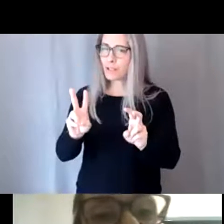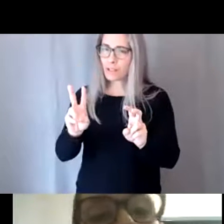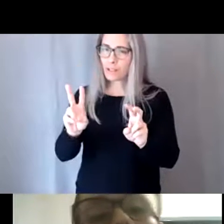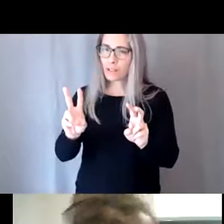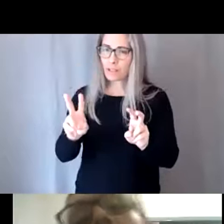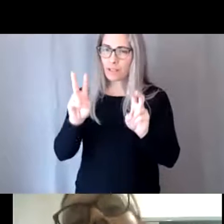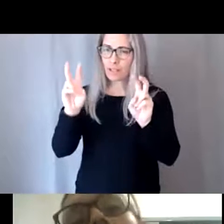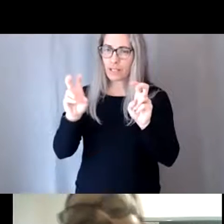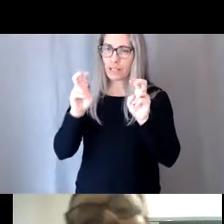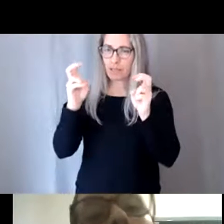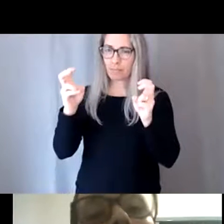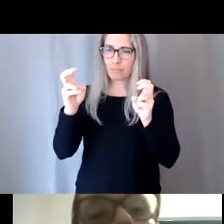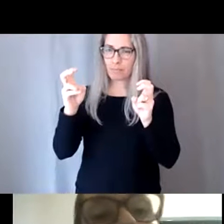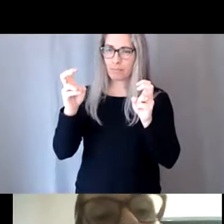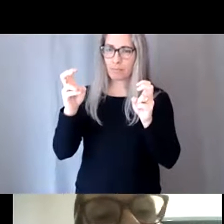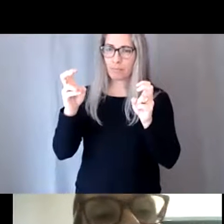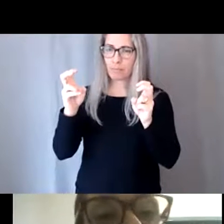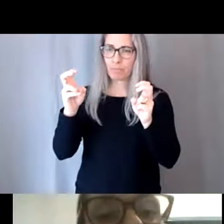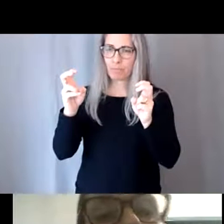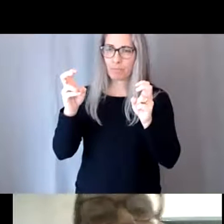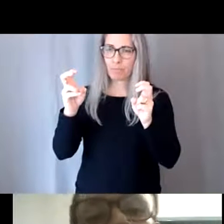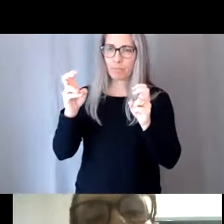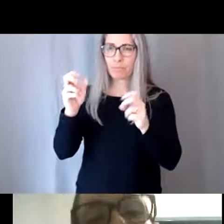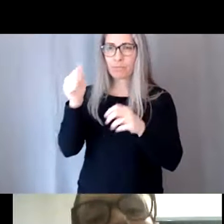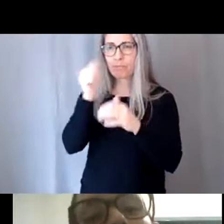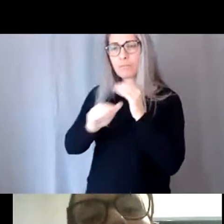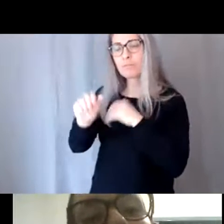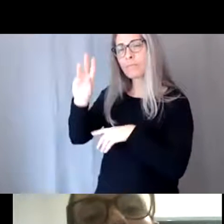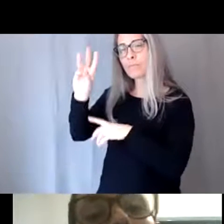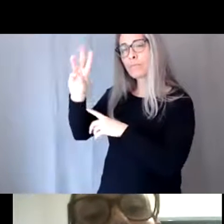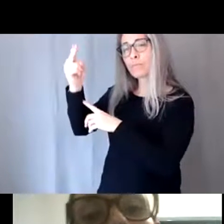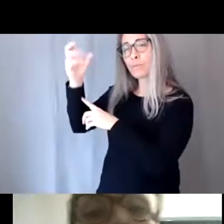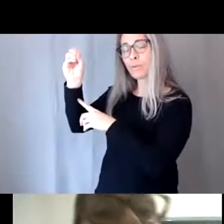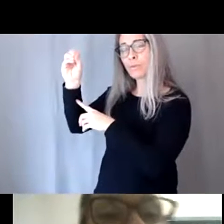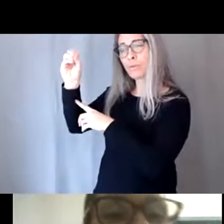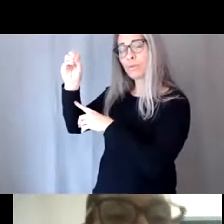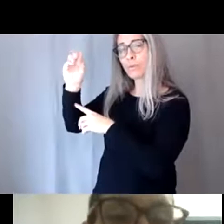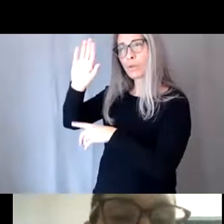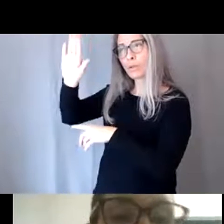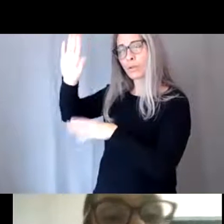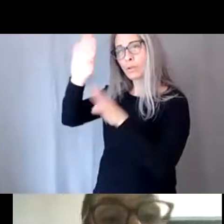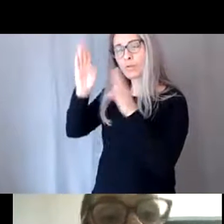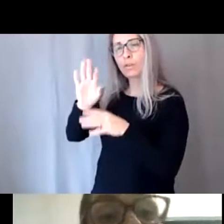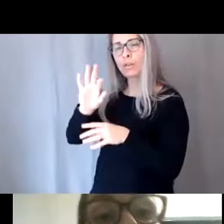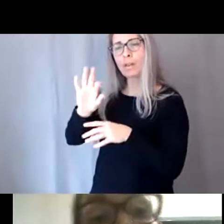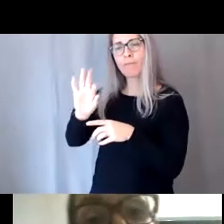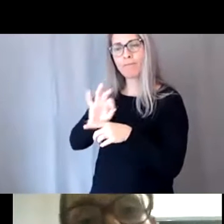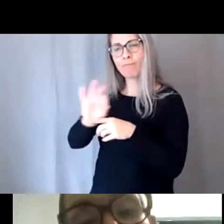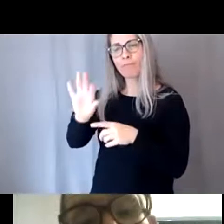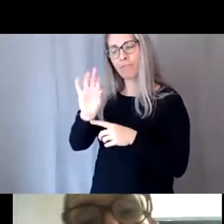has worked in the domain of functioning and functioning